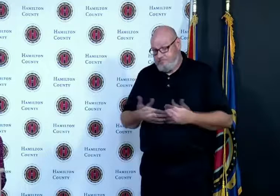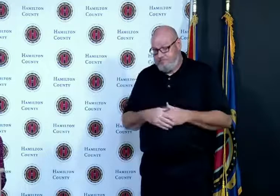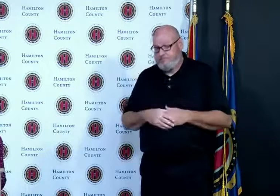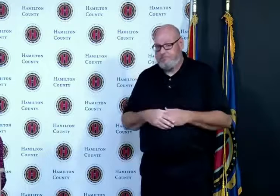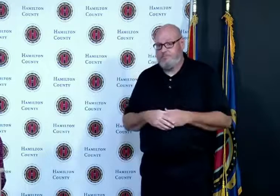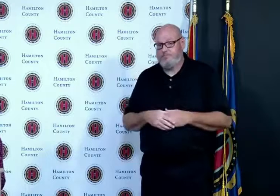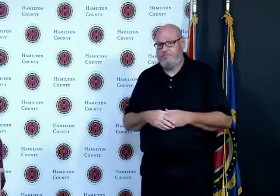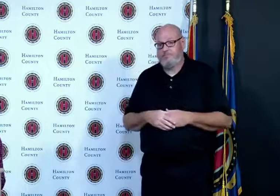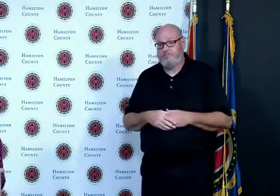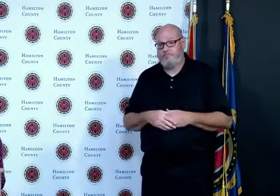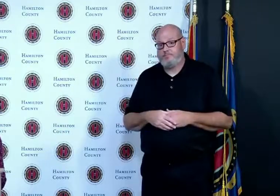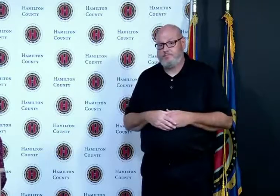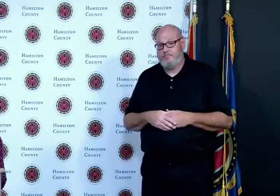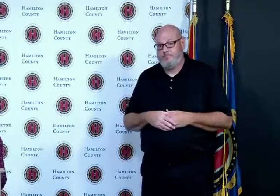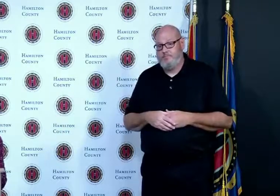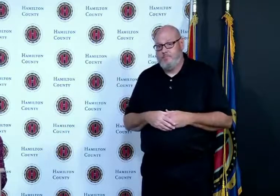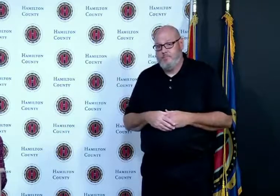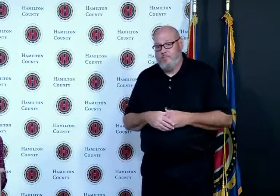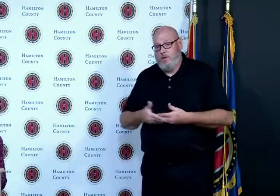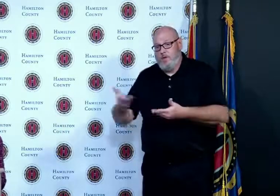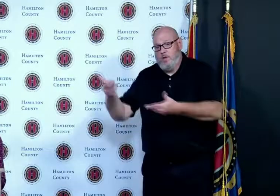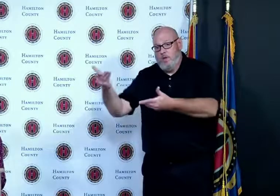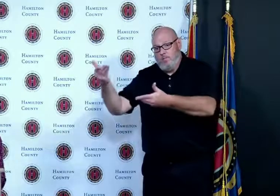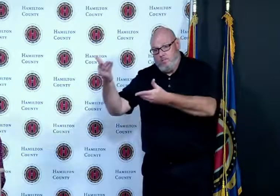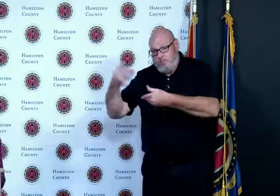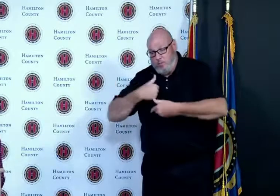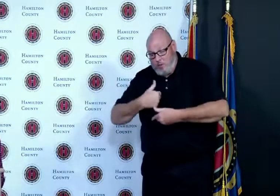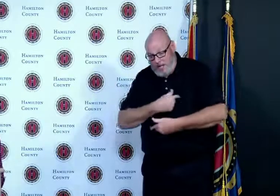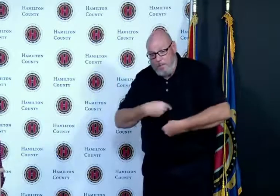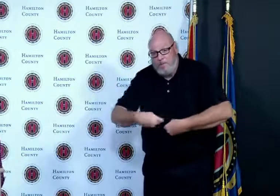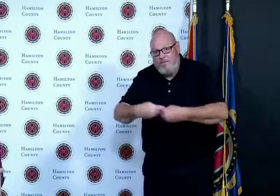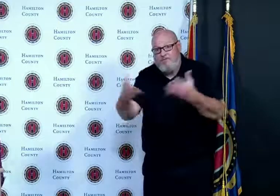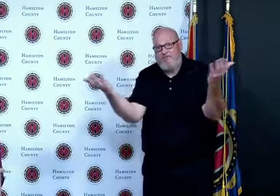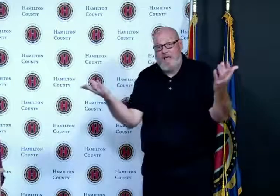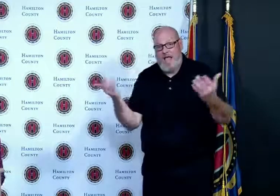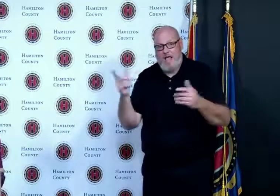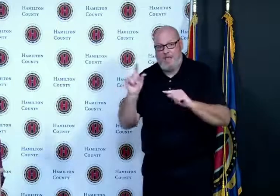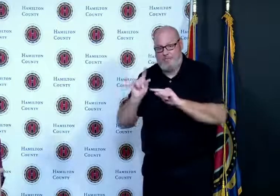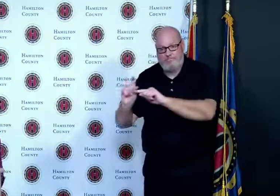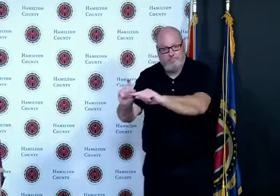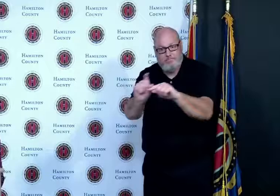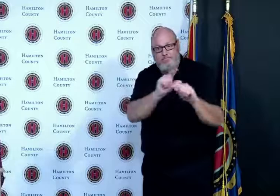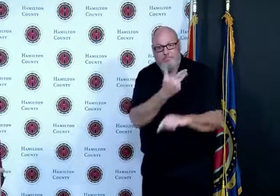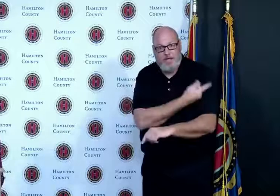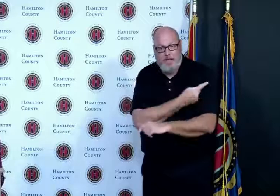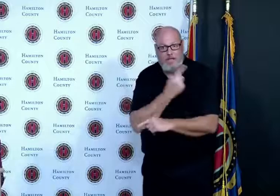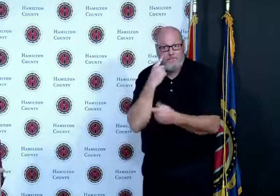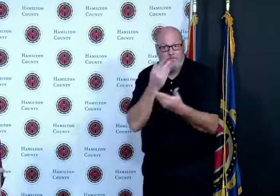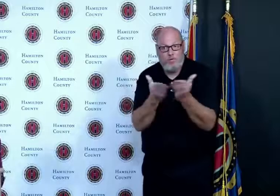and making it accessible just a reminder we are still doing these calls a week or every other week